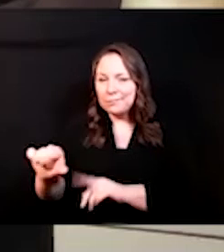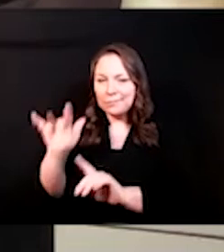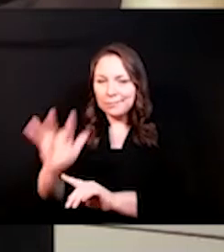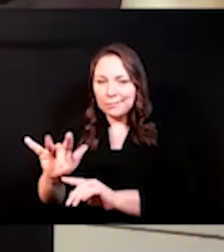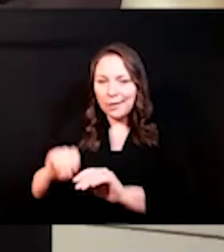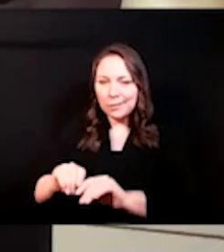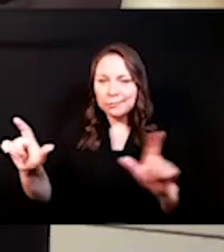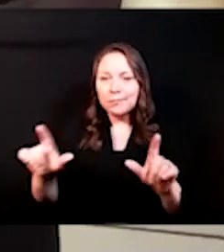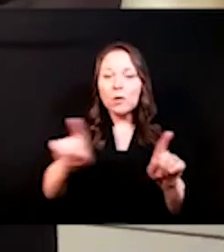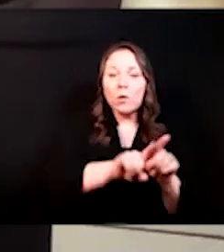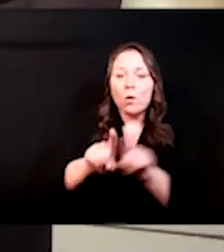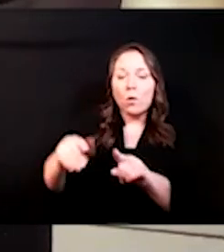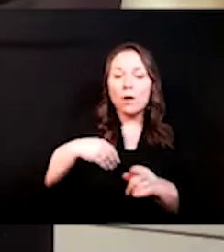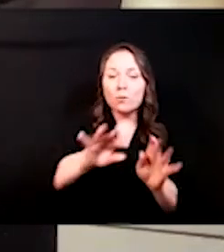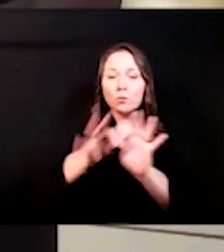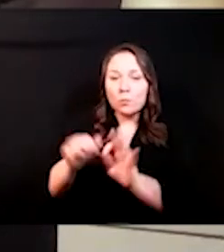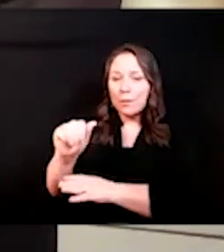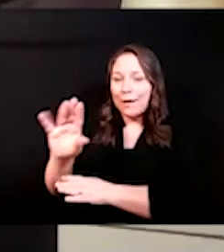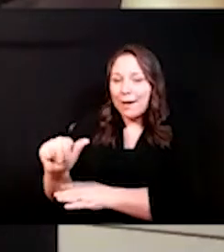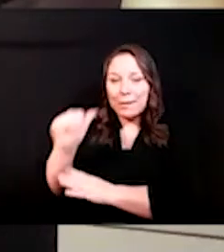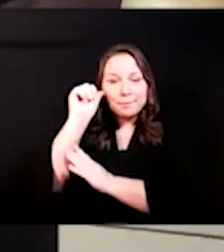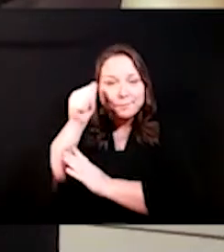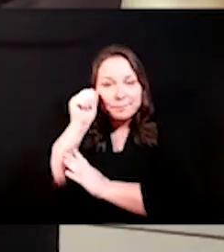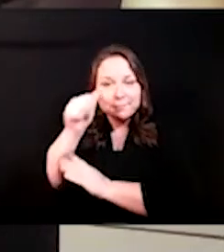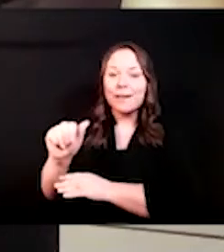THE BOTTOM, THE BOTTOM, RIGHT PART OF YOUR SCREEN. OUR ASL